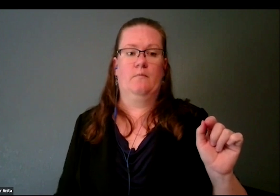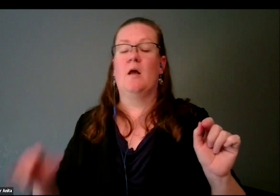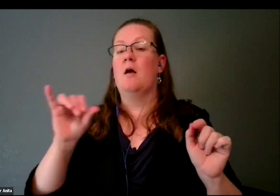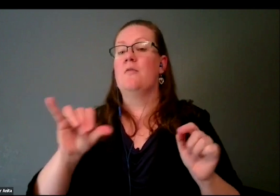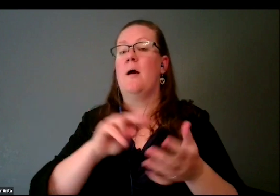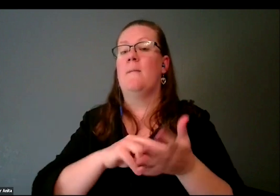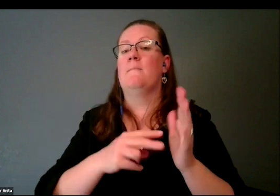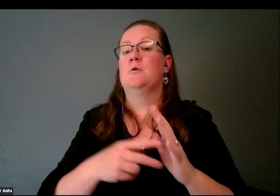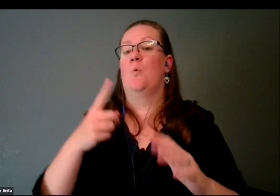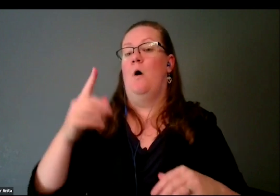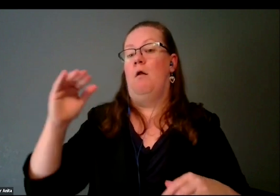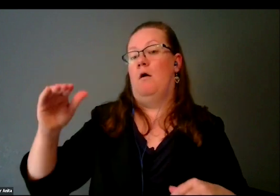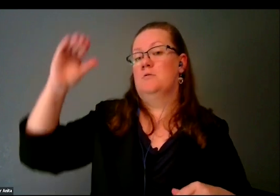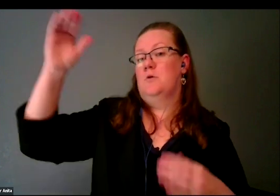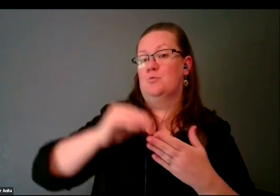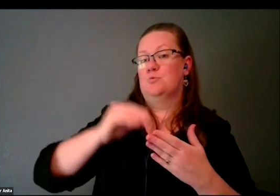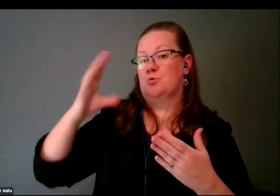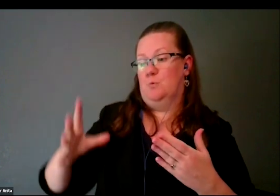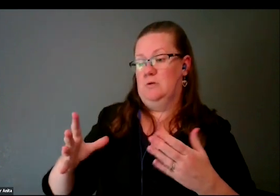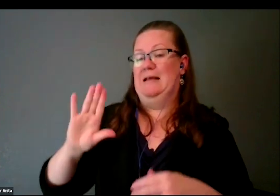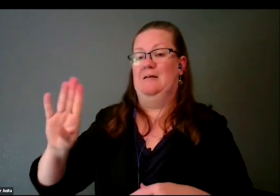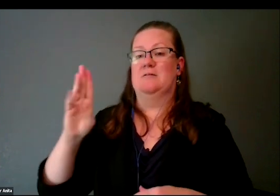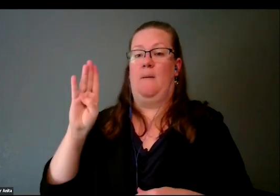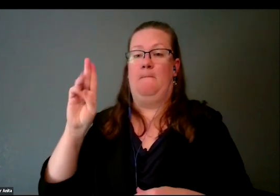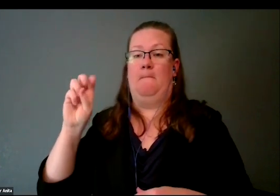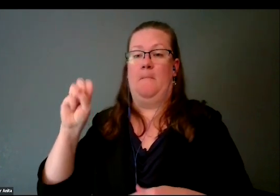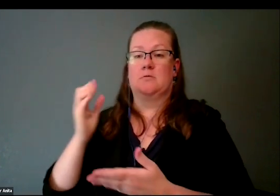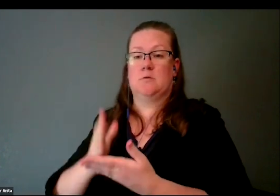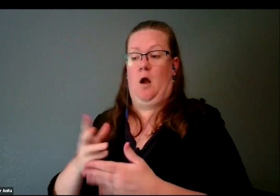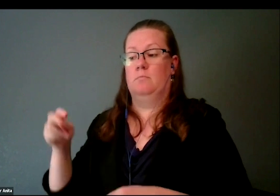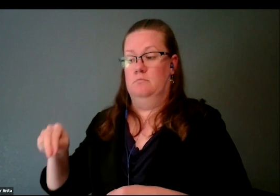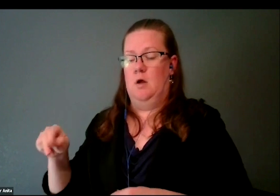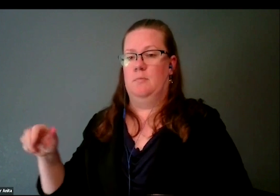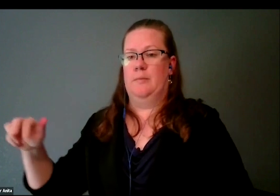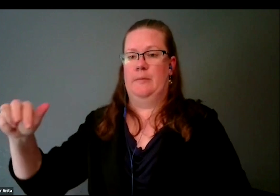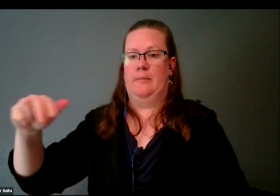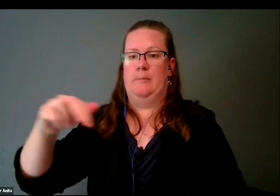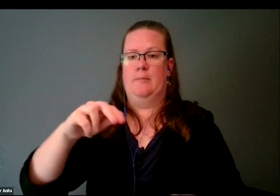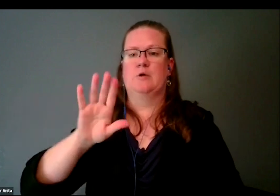stop to his place of work. The student had been really struggling to learn